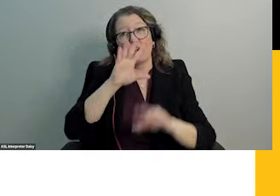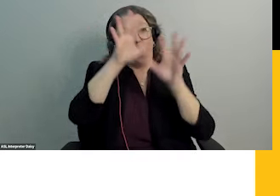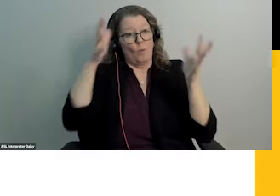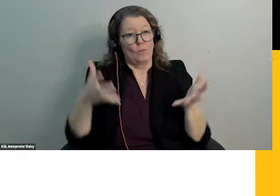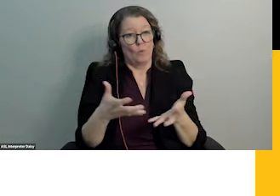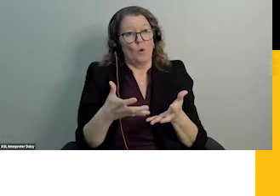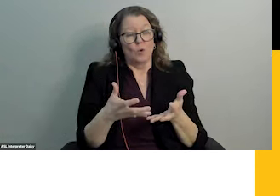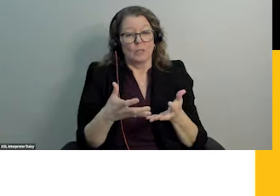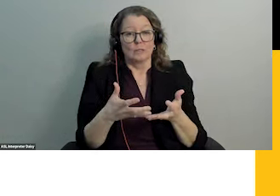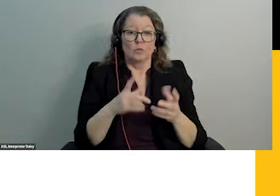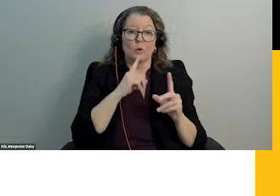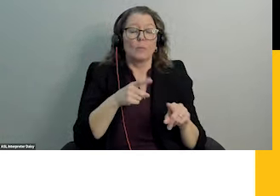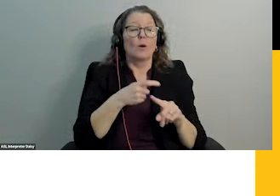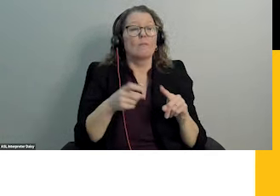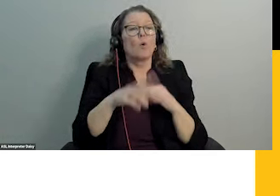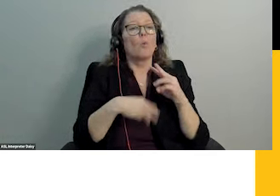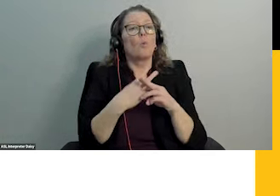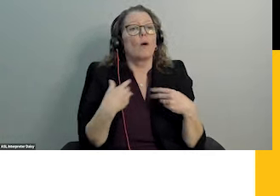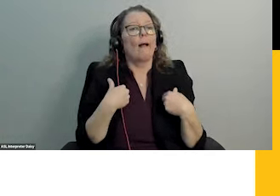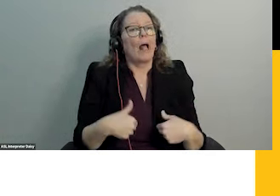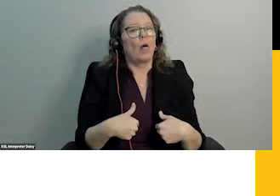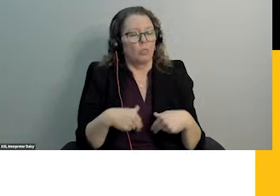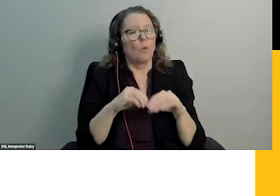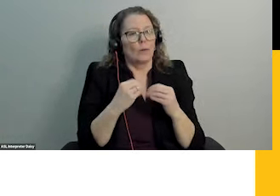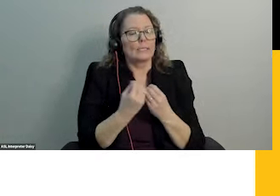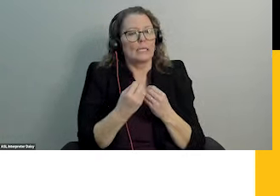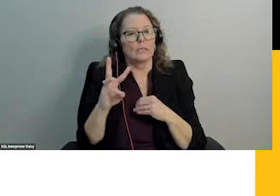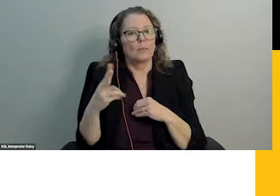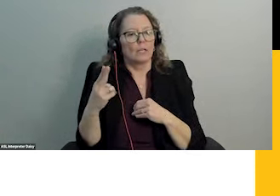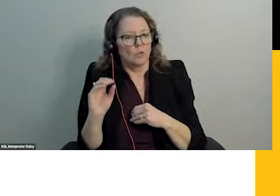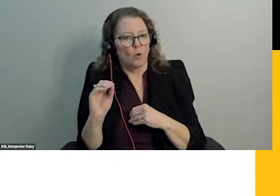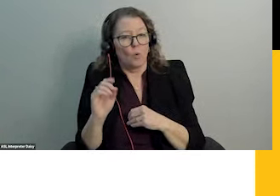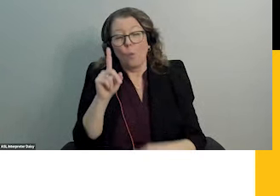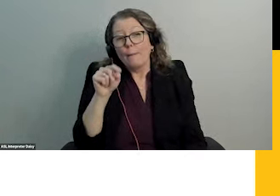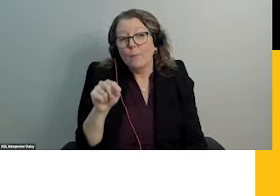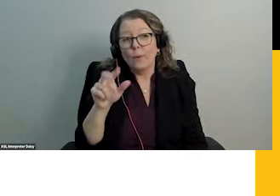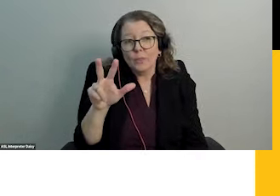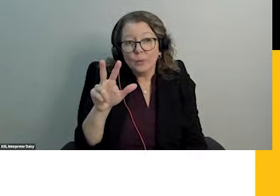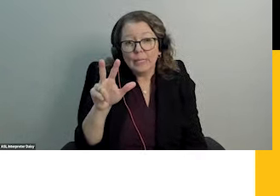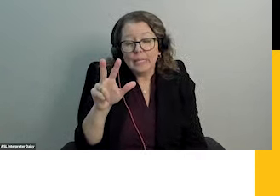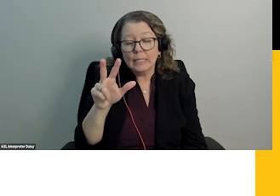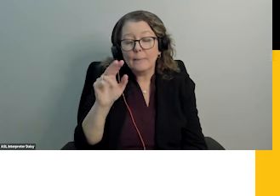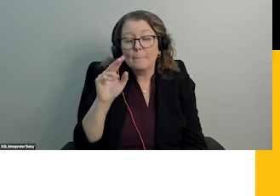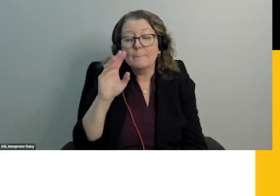And that's reported on by the World Health Organization, more than 1.3 billion people